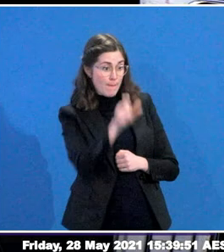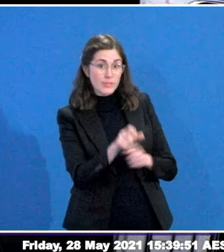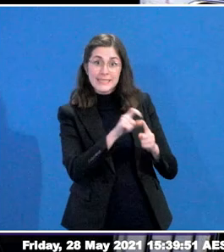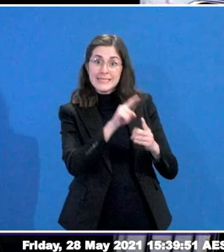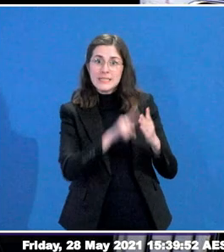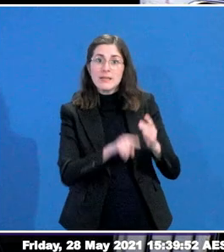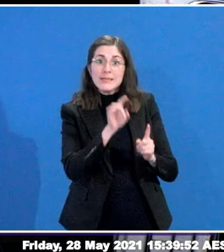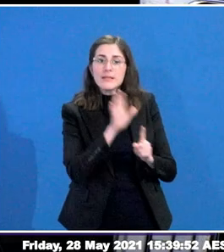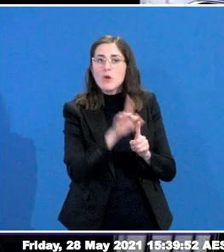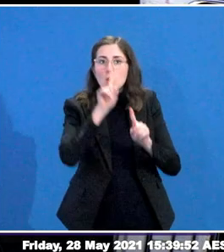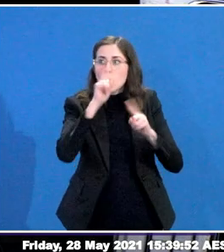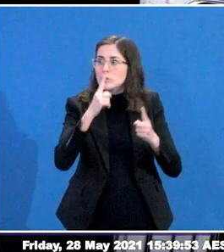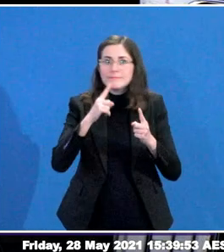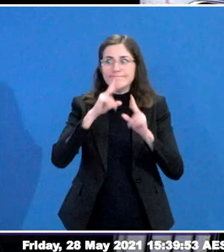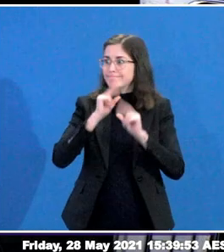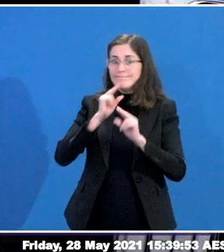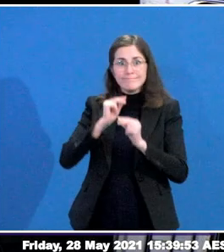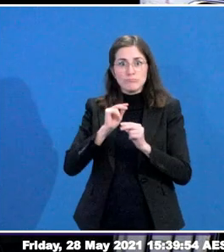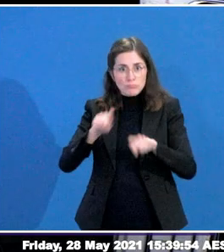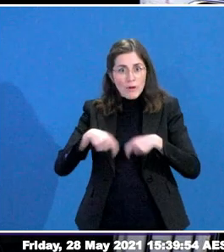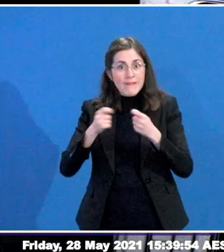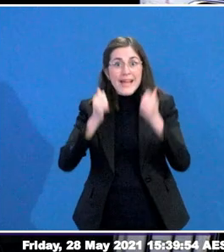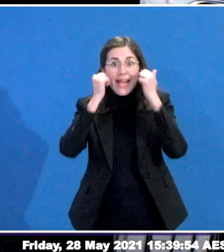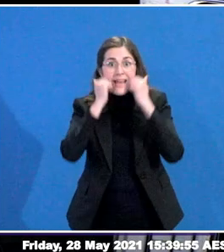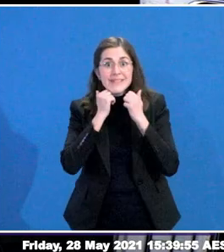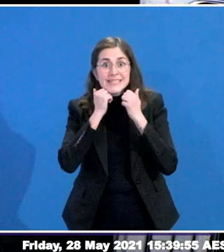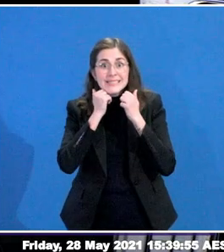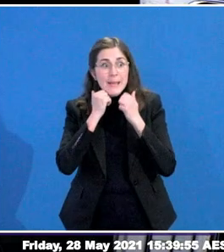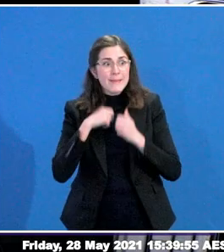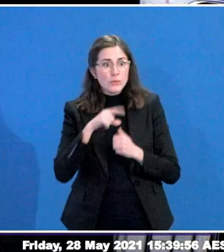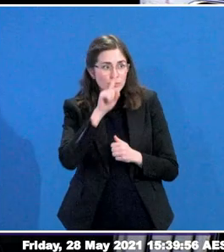that independent evidence because the prosecution felt unable to call them as